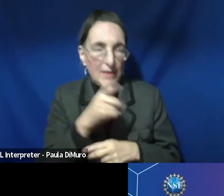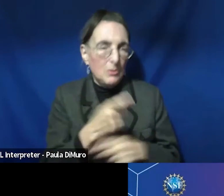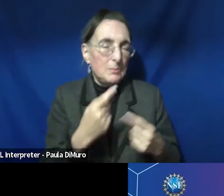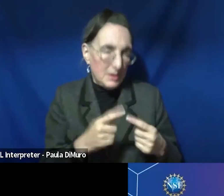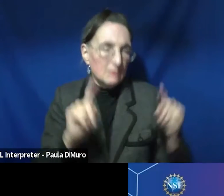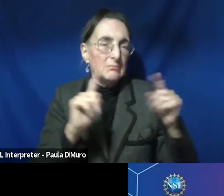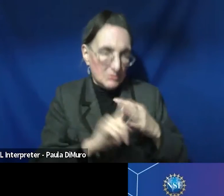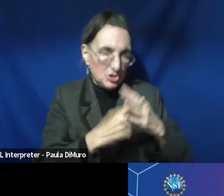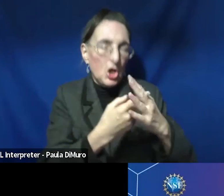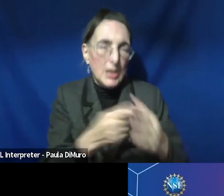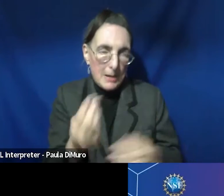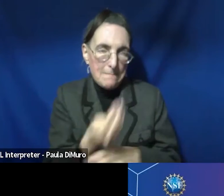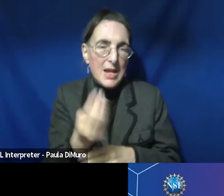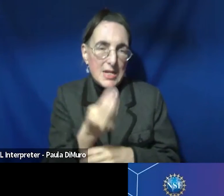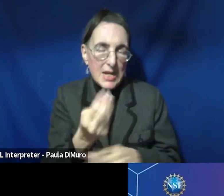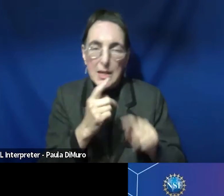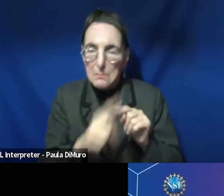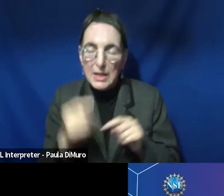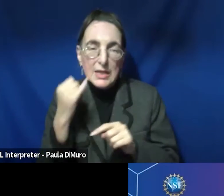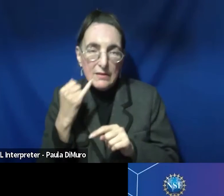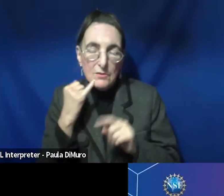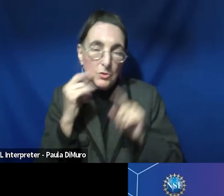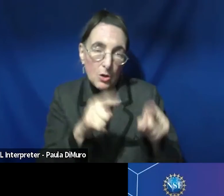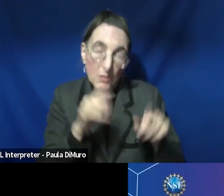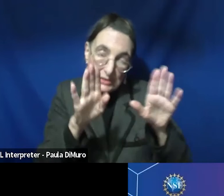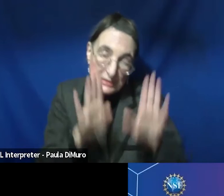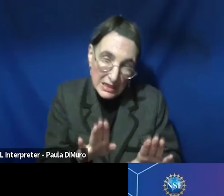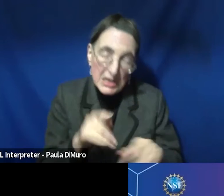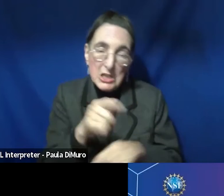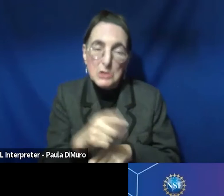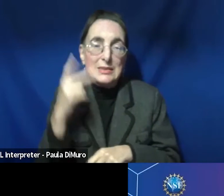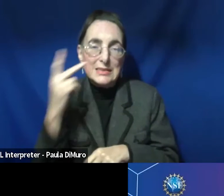But potentially, if you were to go there Sunday, you would see it on Research.gov.